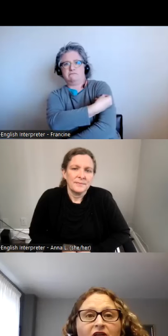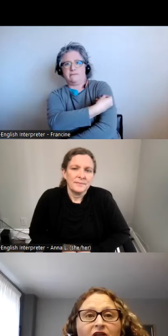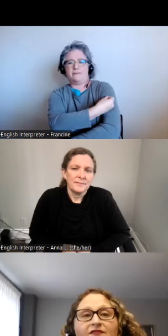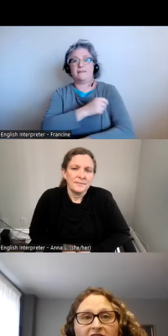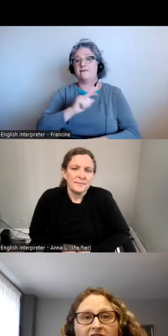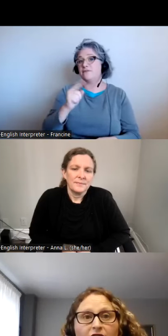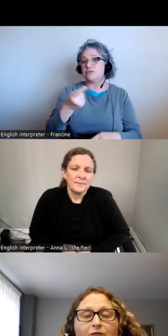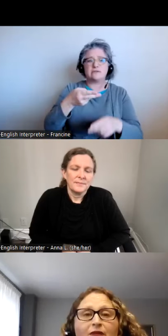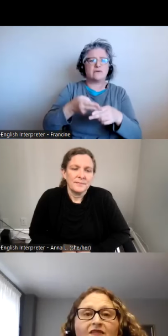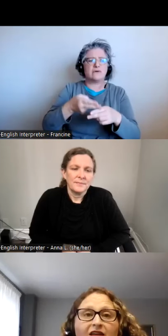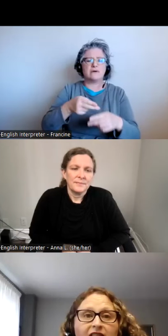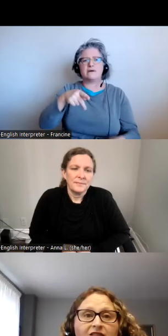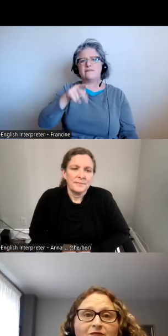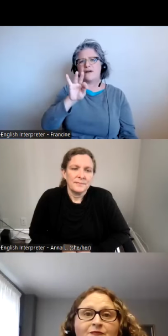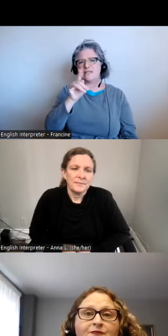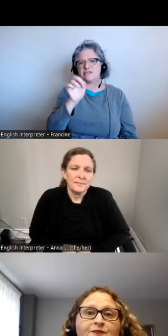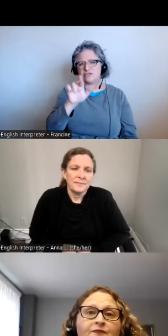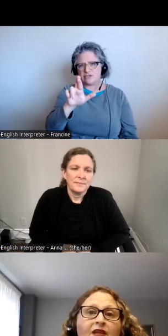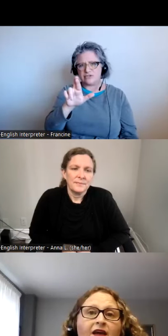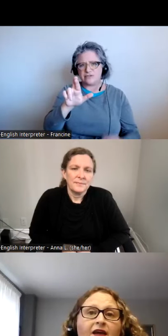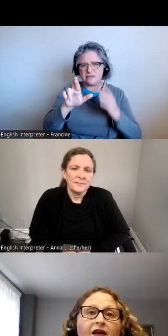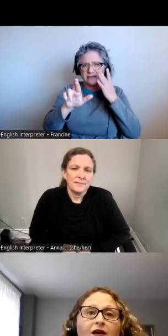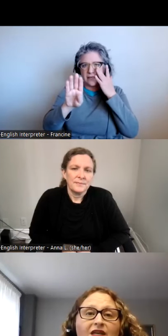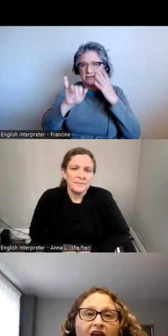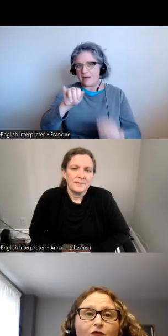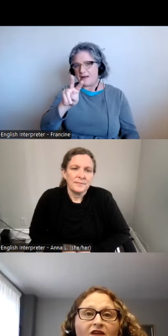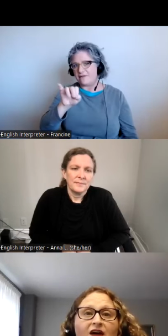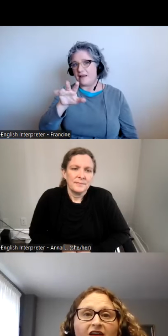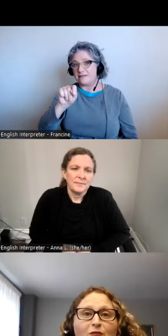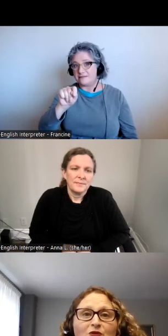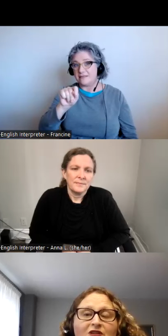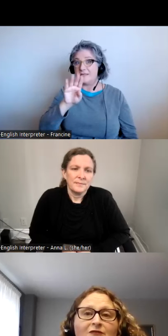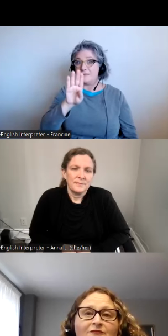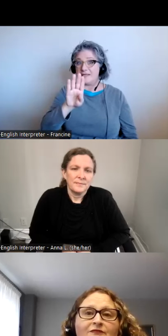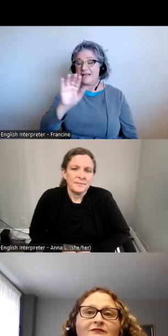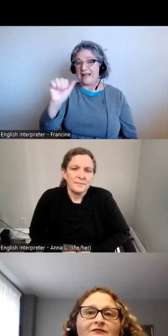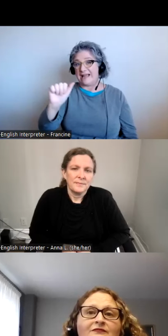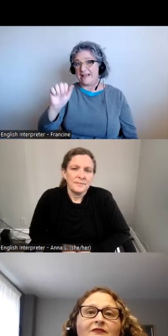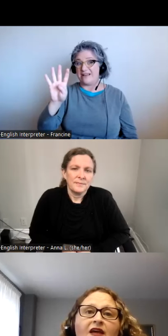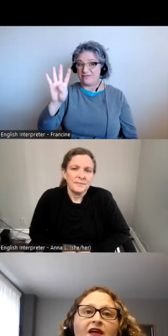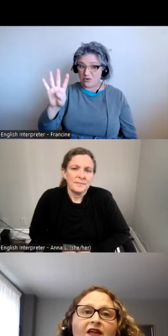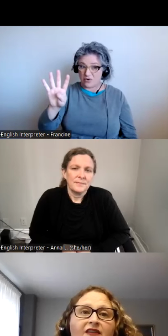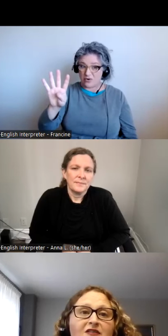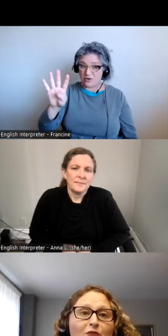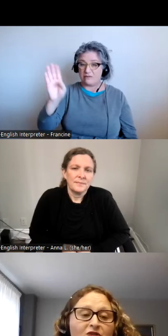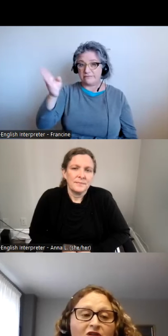three months.